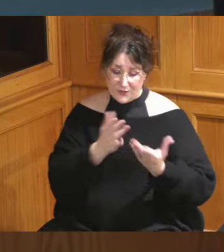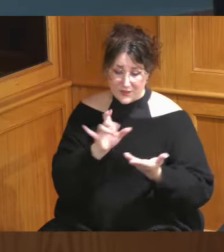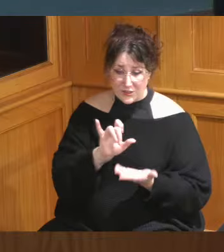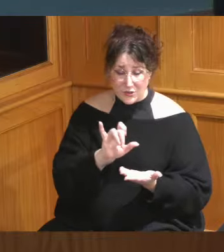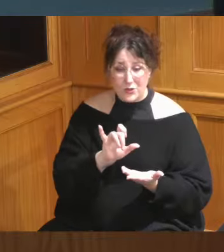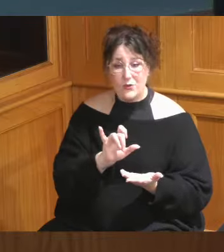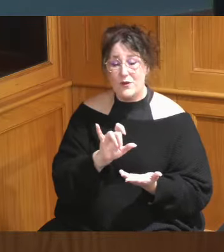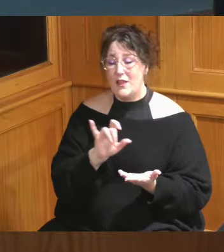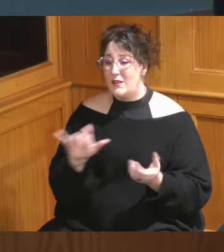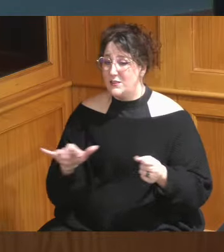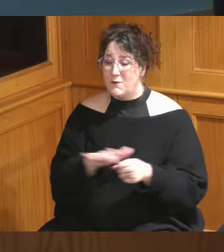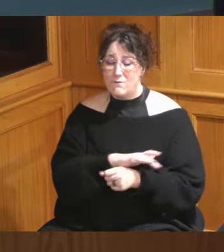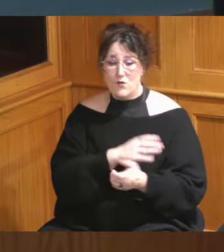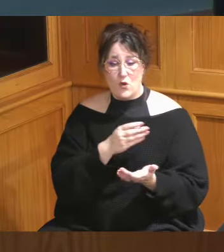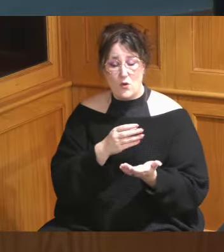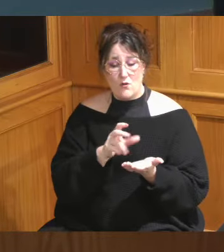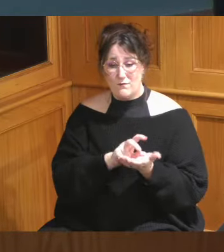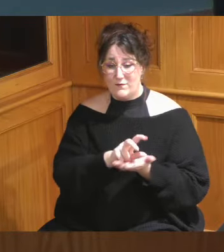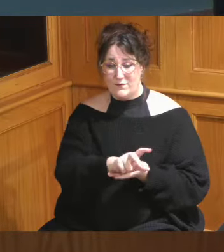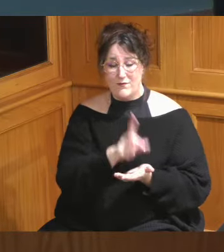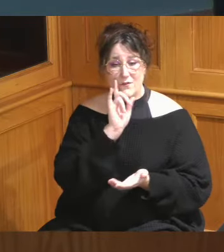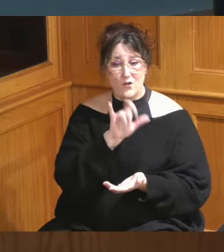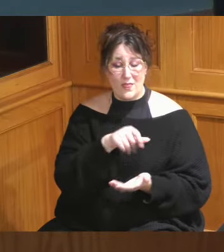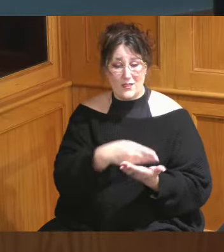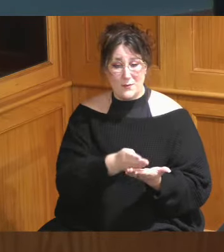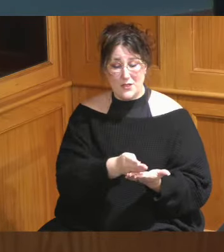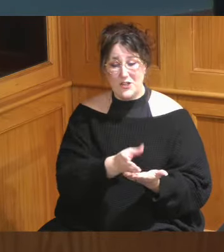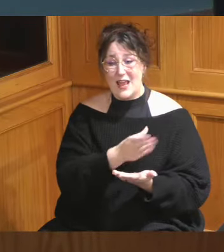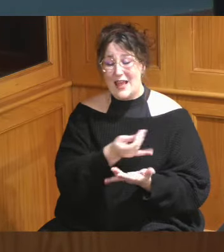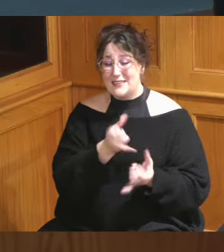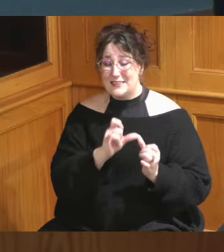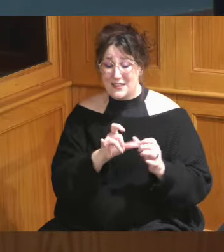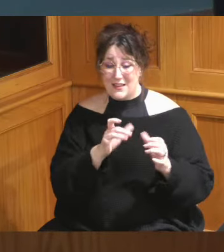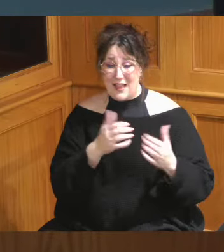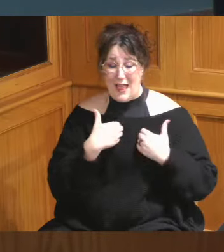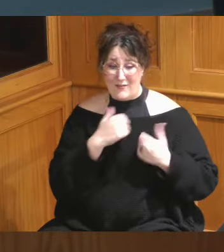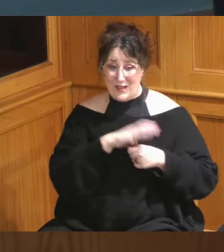fully funded in this budget. and we still have a substantial reserve although as the Administrator